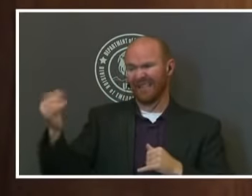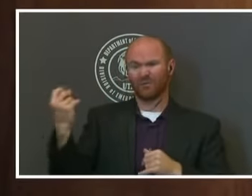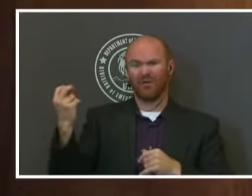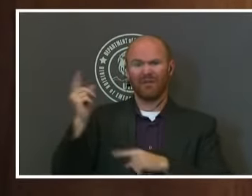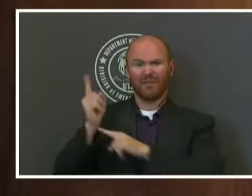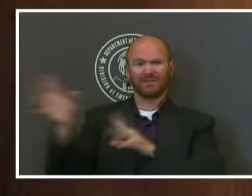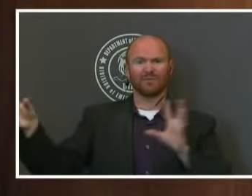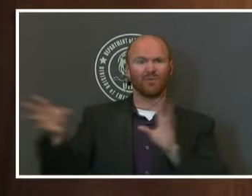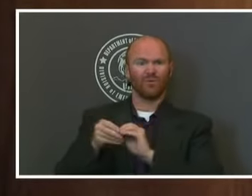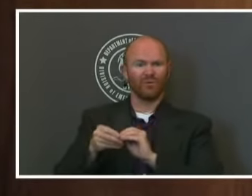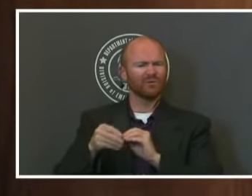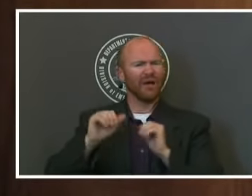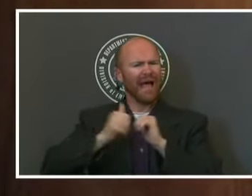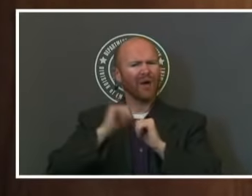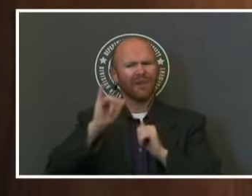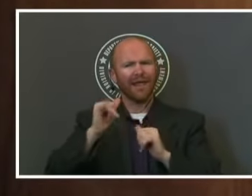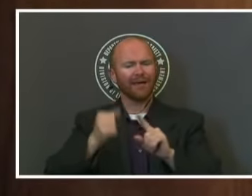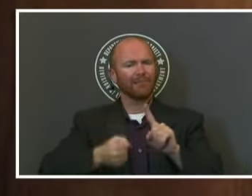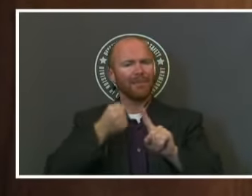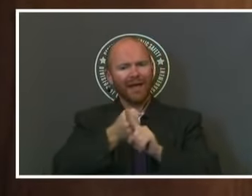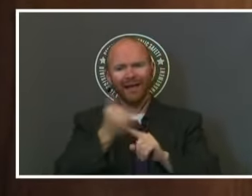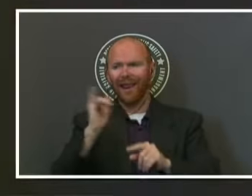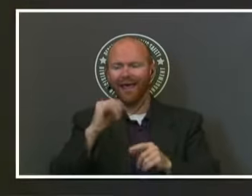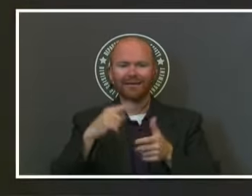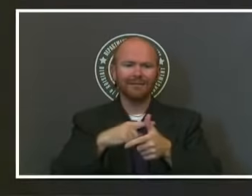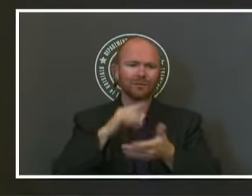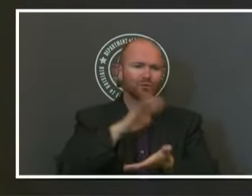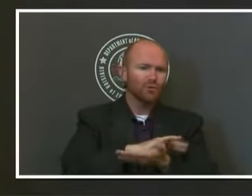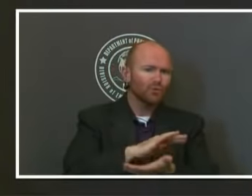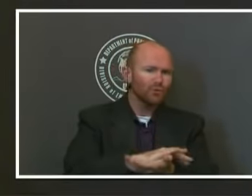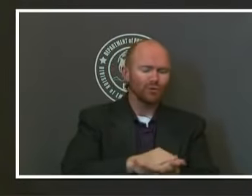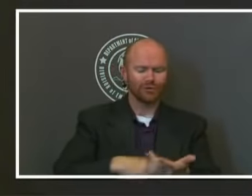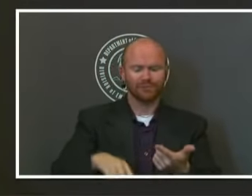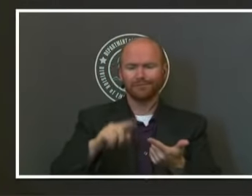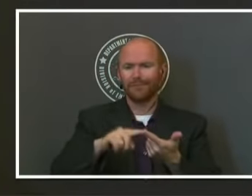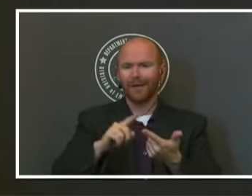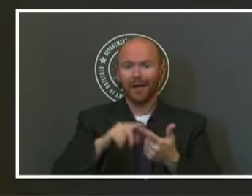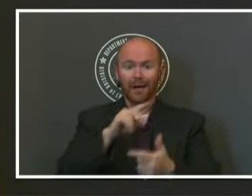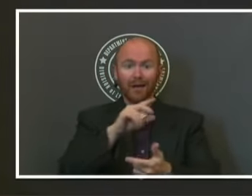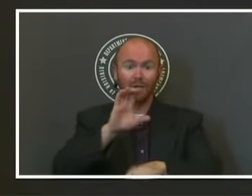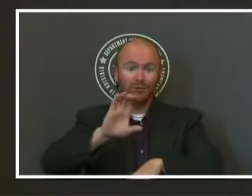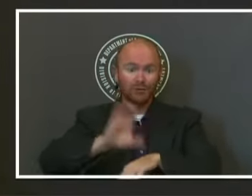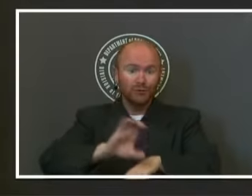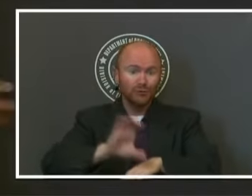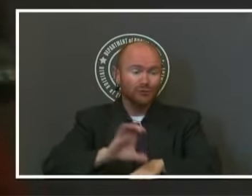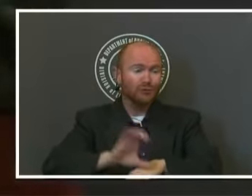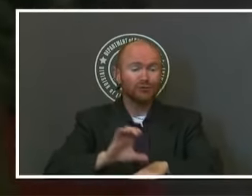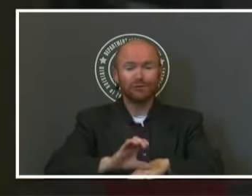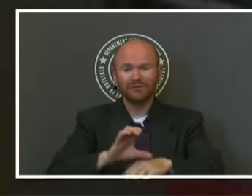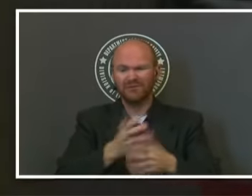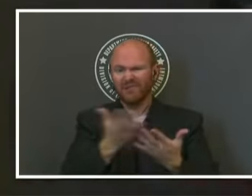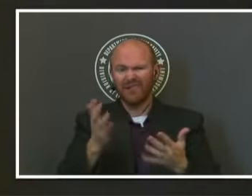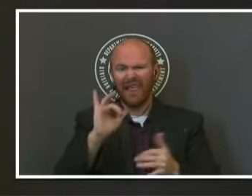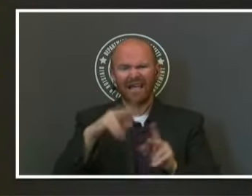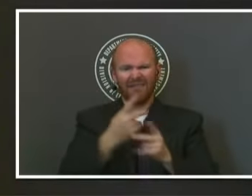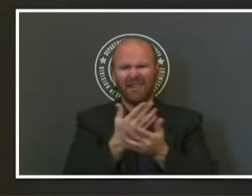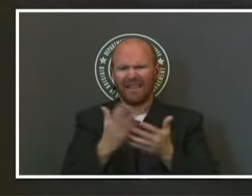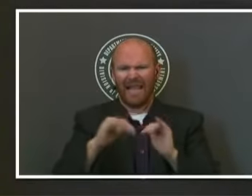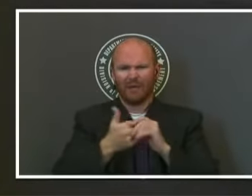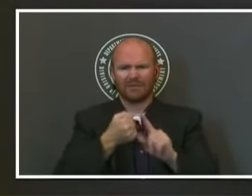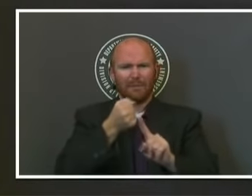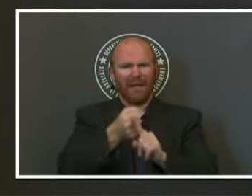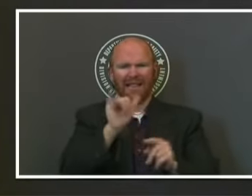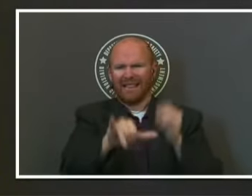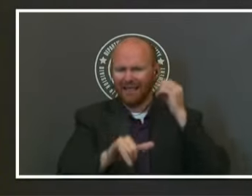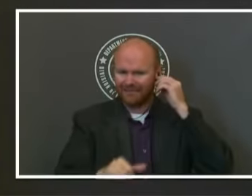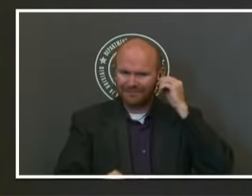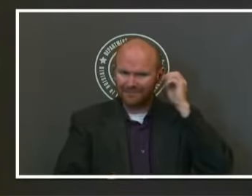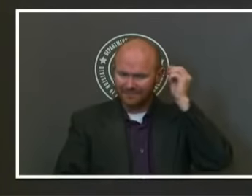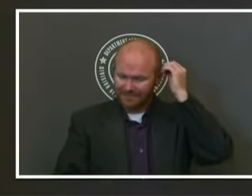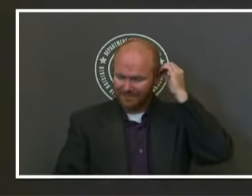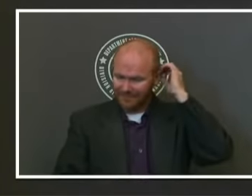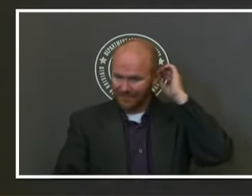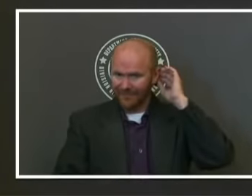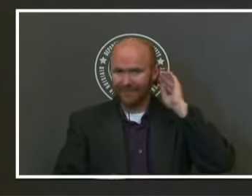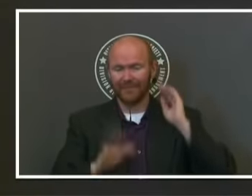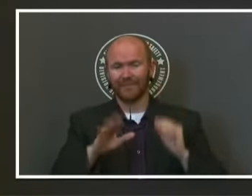worship how should they adjust